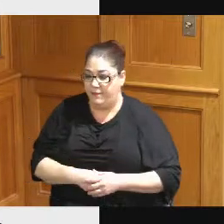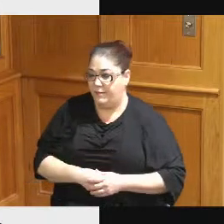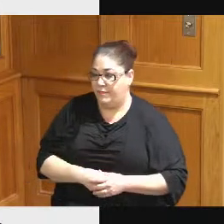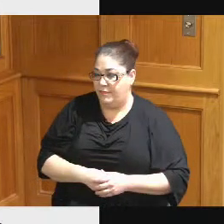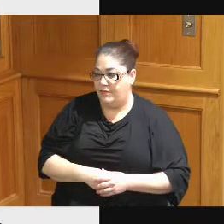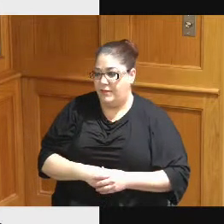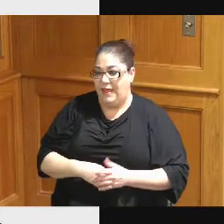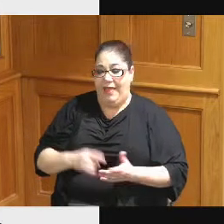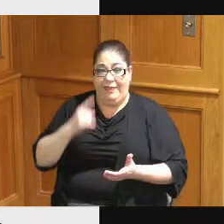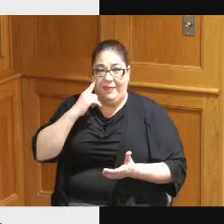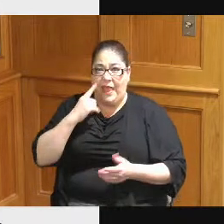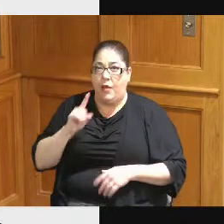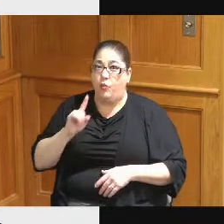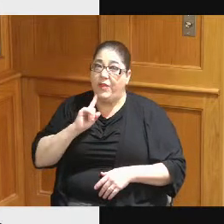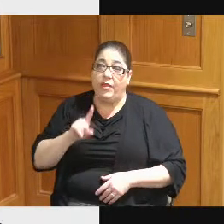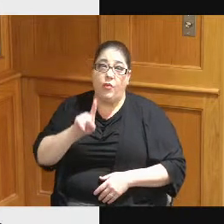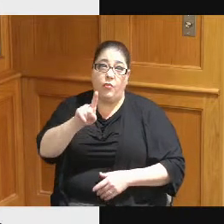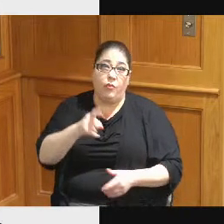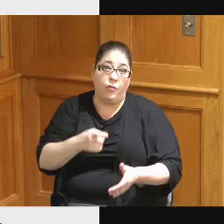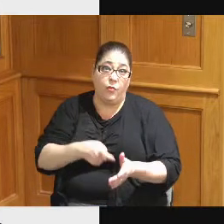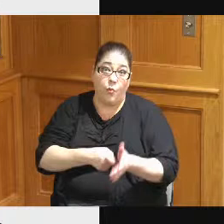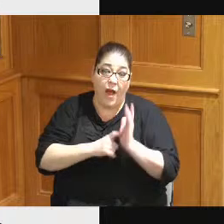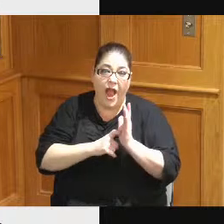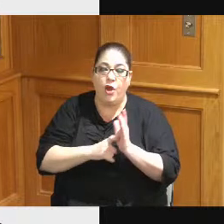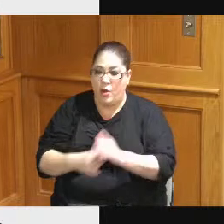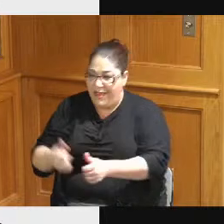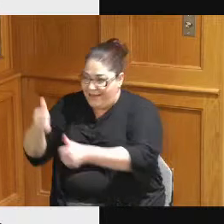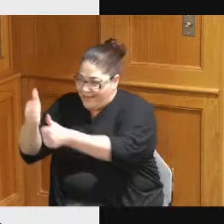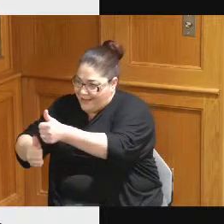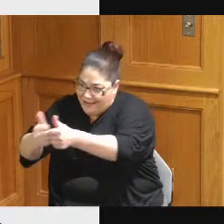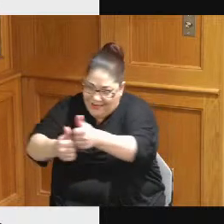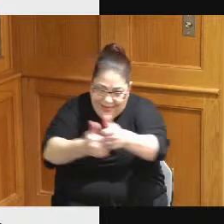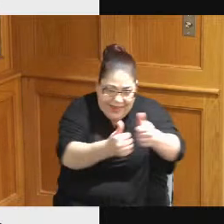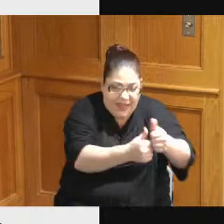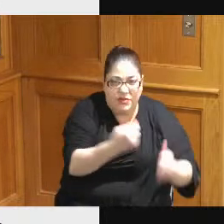money is it took 100 agreement from every HUD funded agency in Hamilton